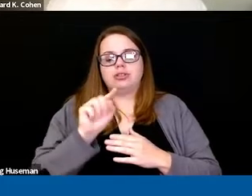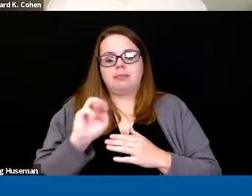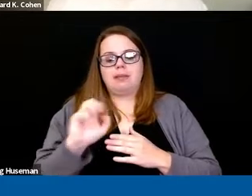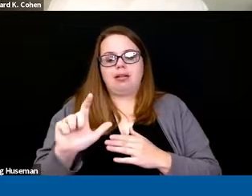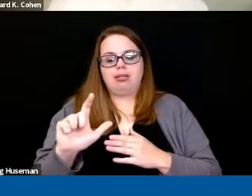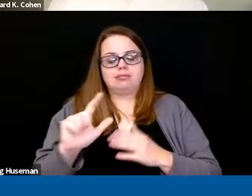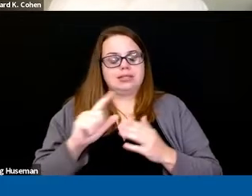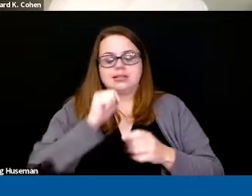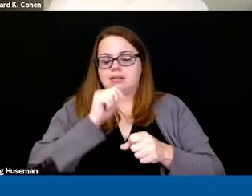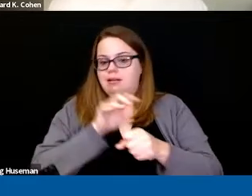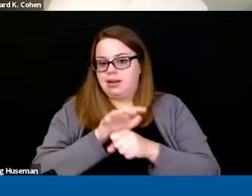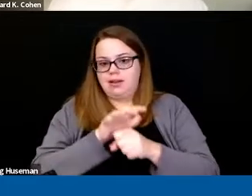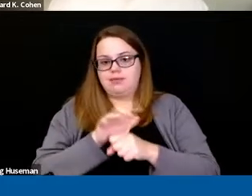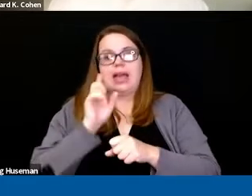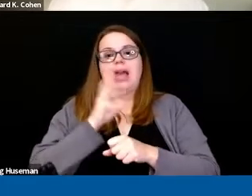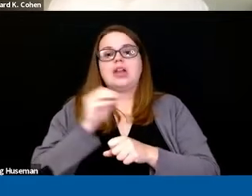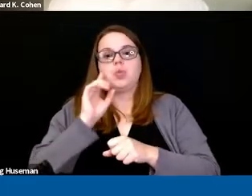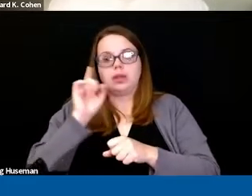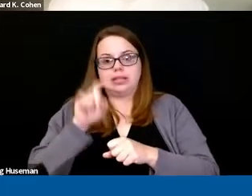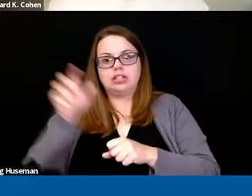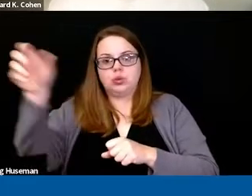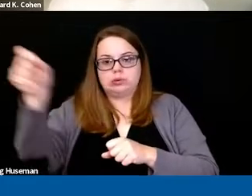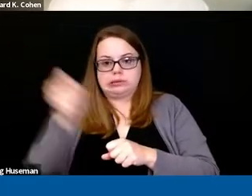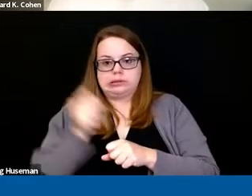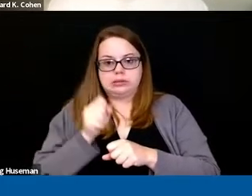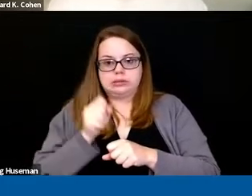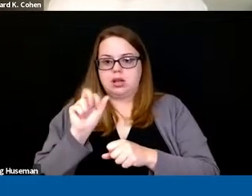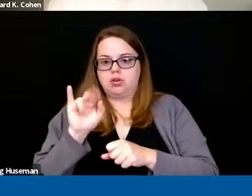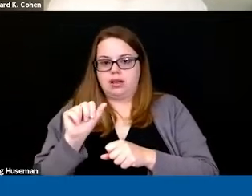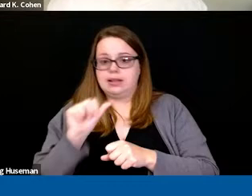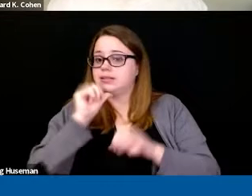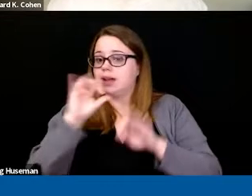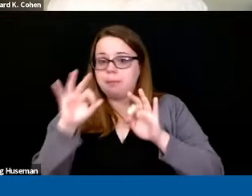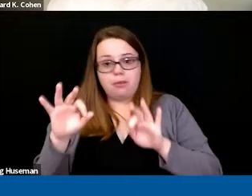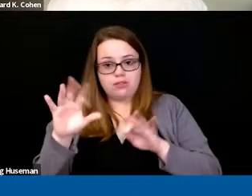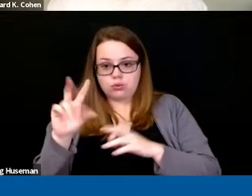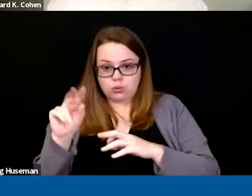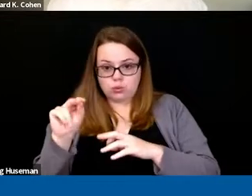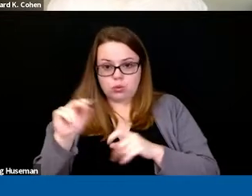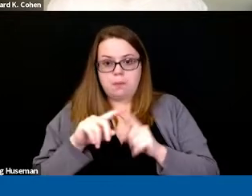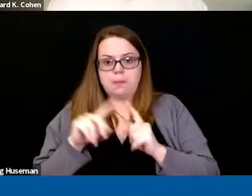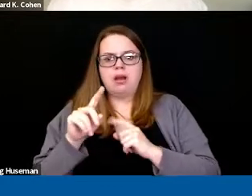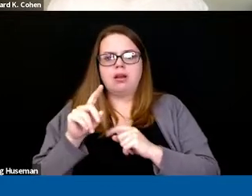and you'll need to reach for ARIA. Just like anything else, it's not perfect by any means, but you shouldn't be overly afraid of it.